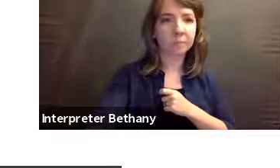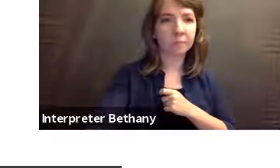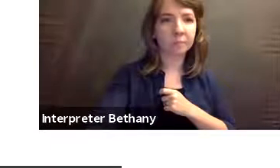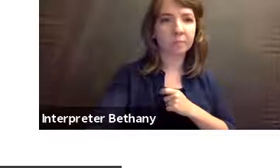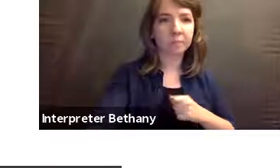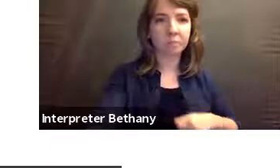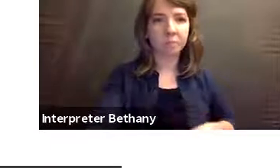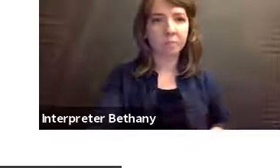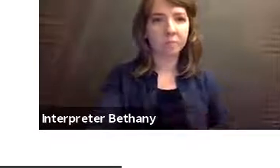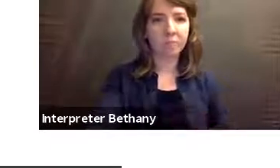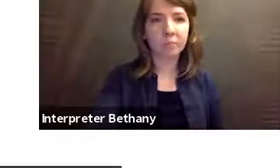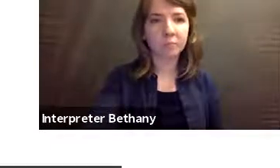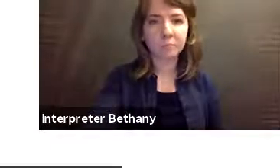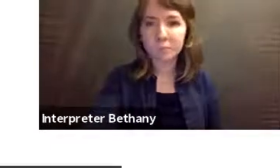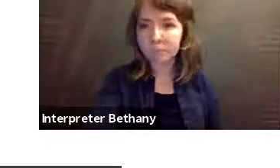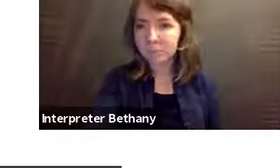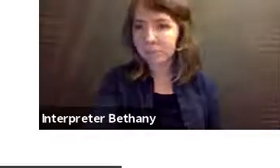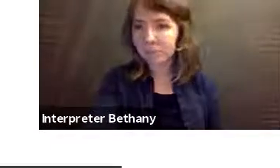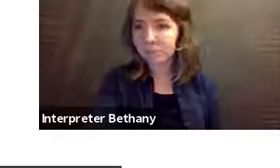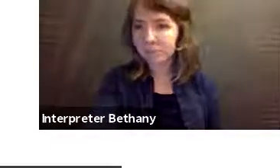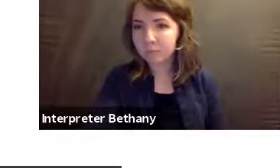Linda Kobashigawa: There's an image of the library there.